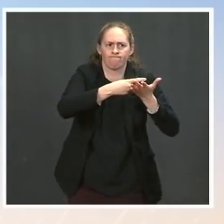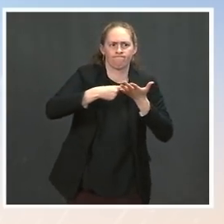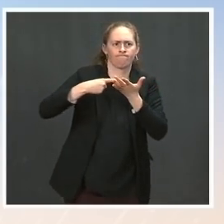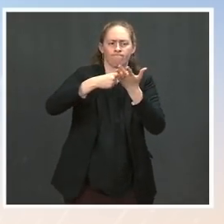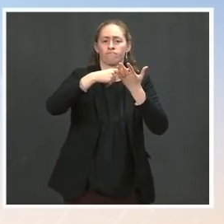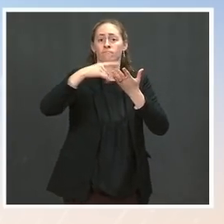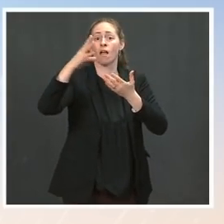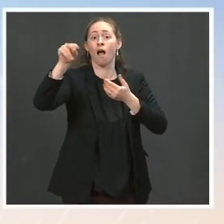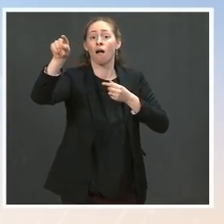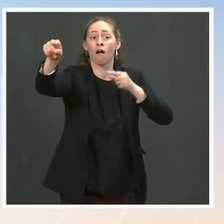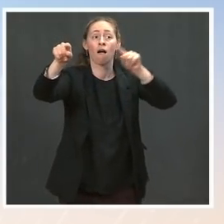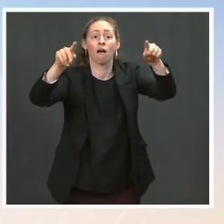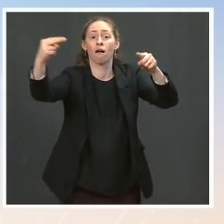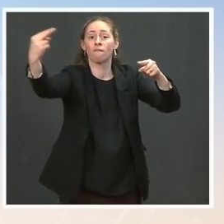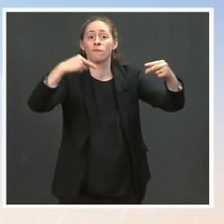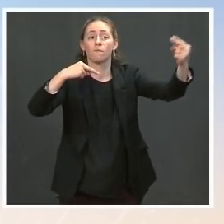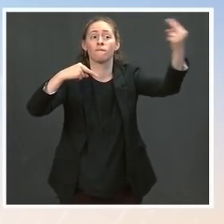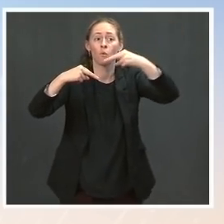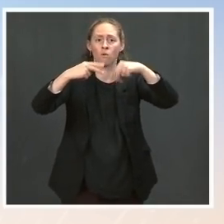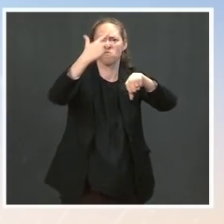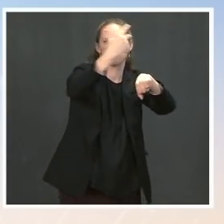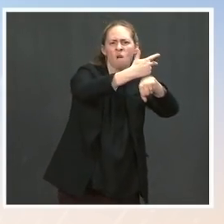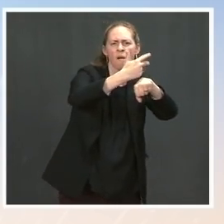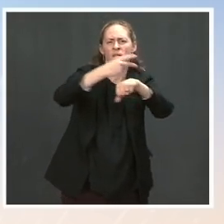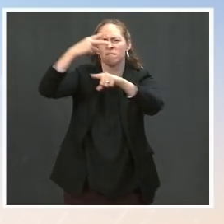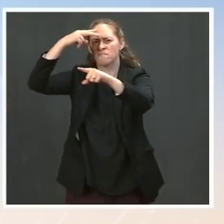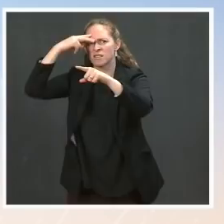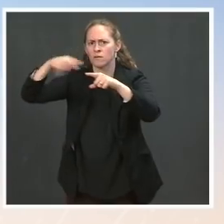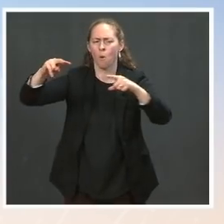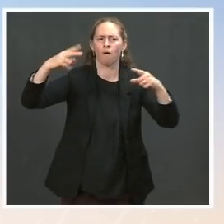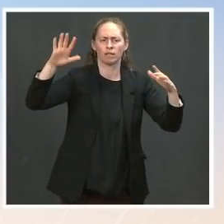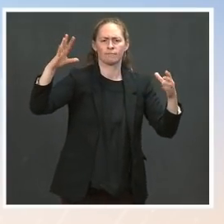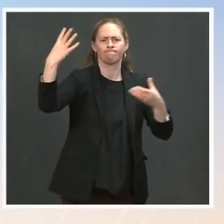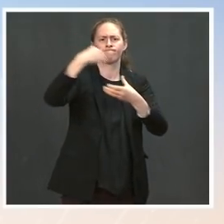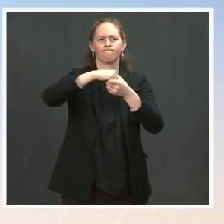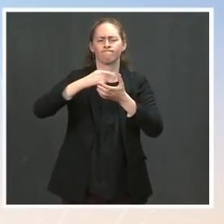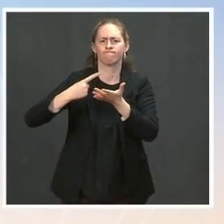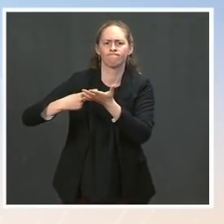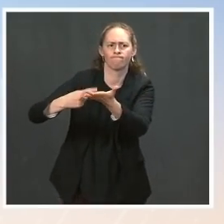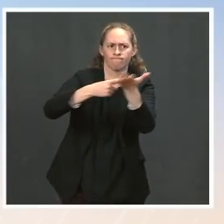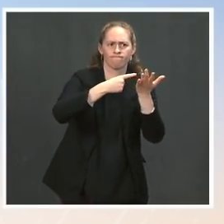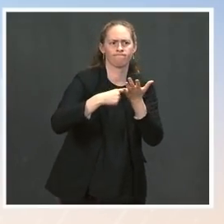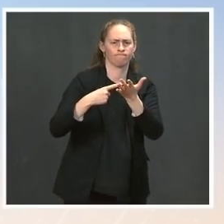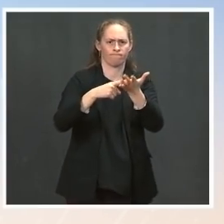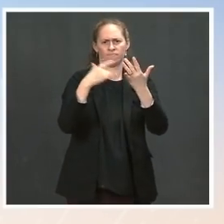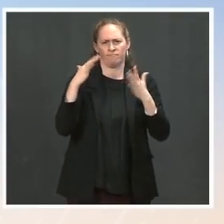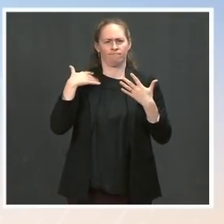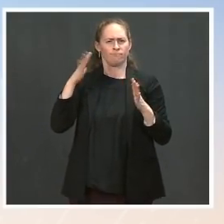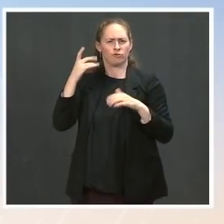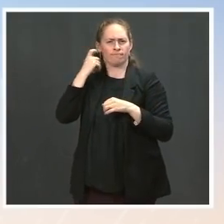and Guatemala. Through those discussions, there was a commitment, as you mentioned, to increase border security.